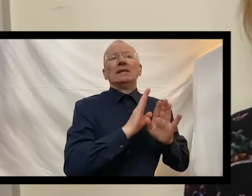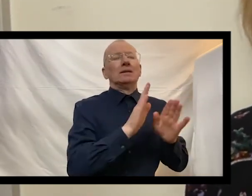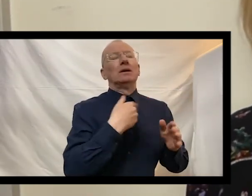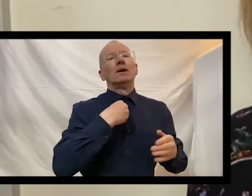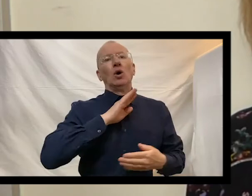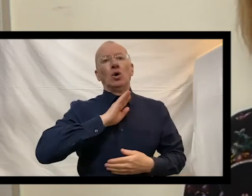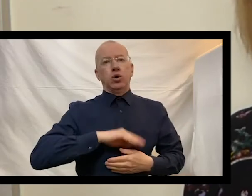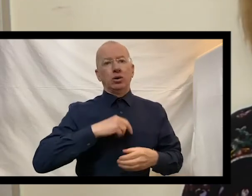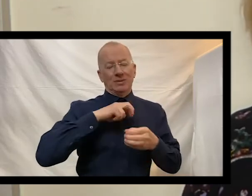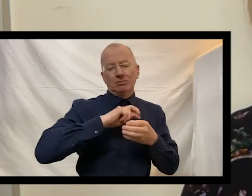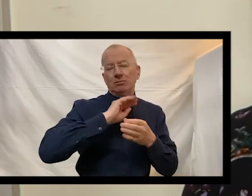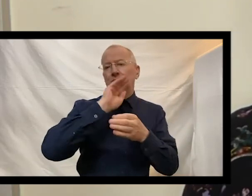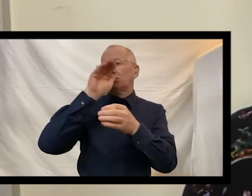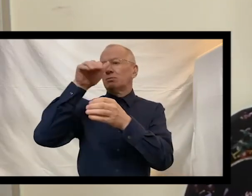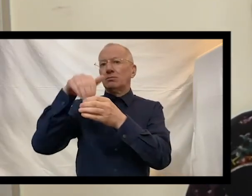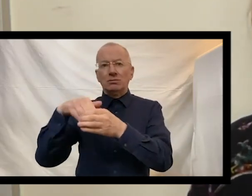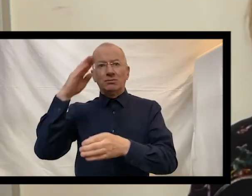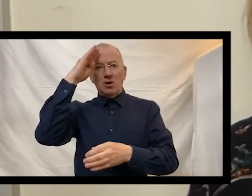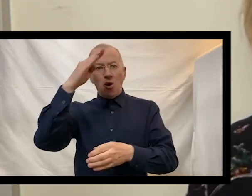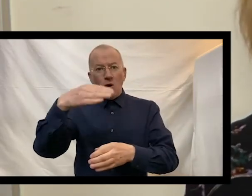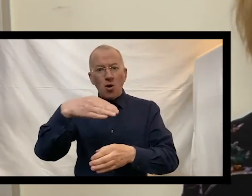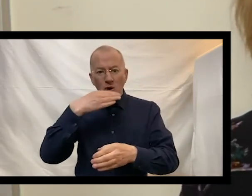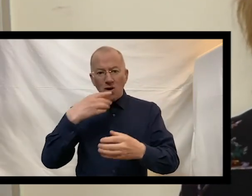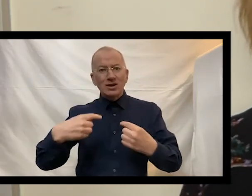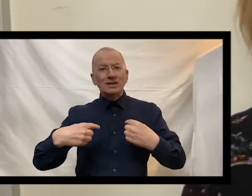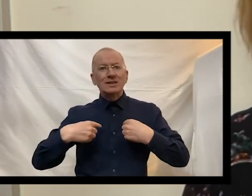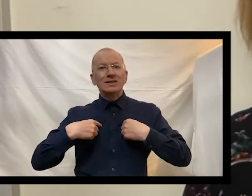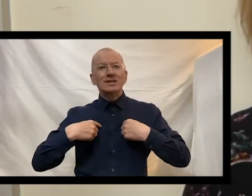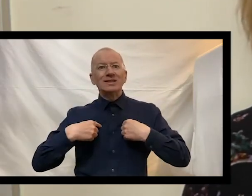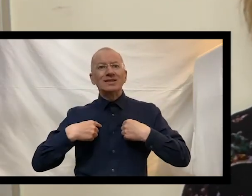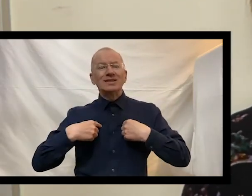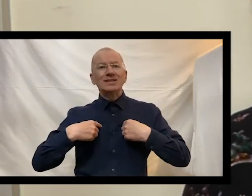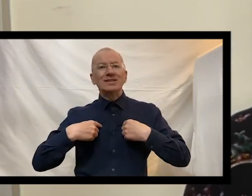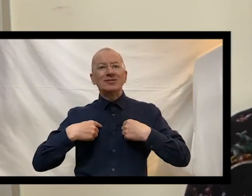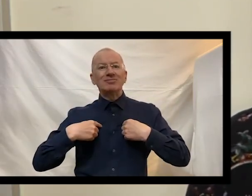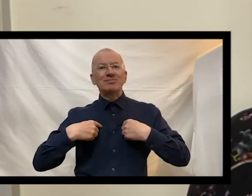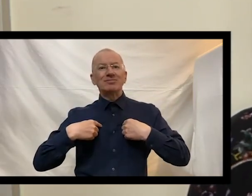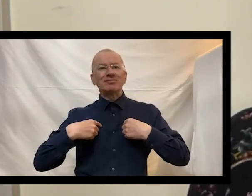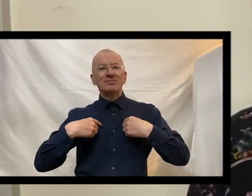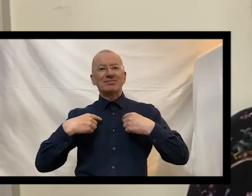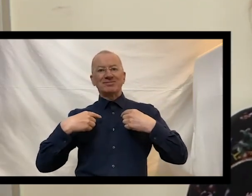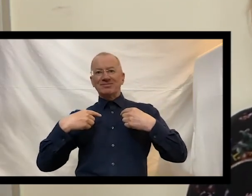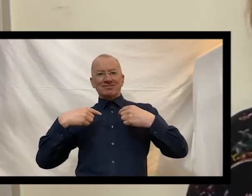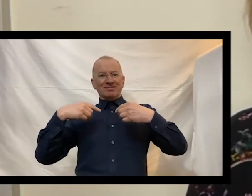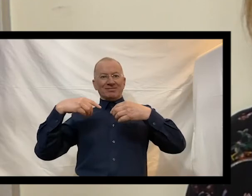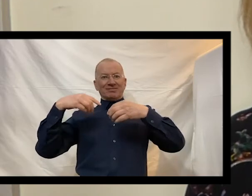with that love, And relieved enter, into the horse of me,